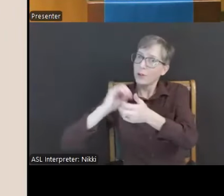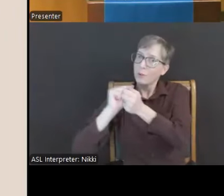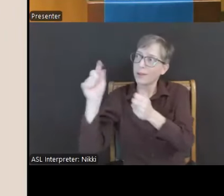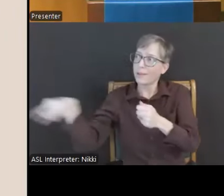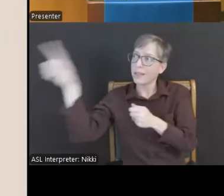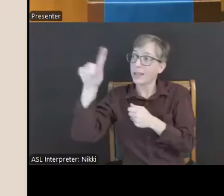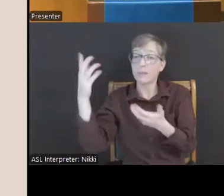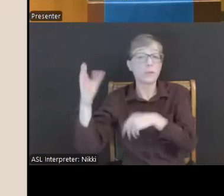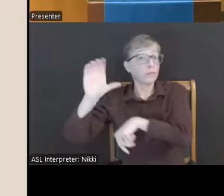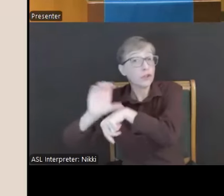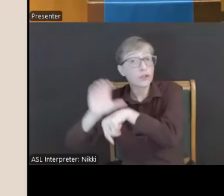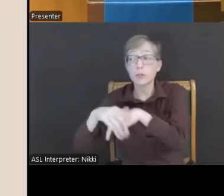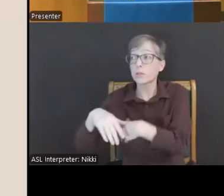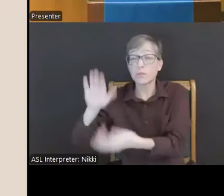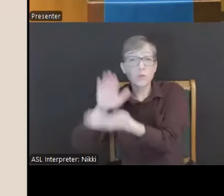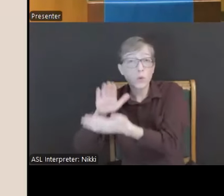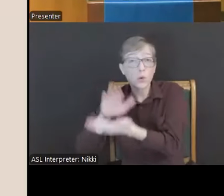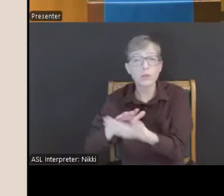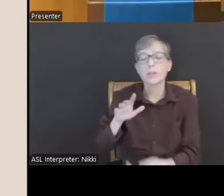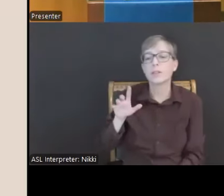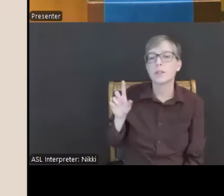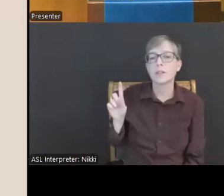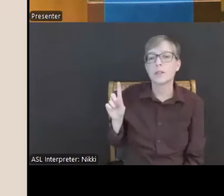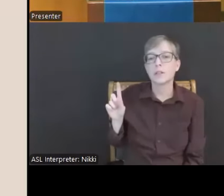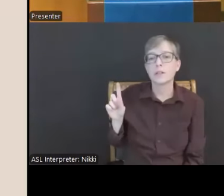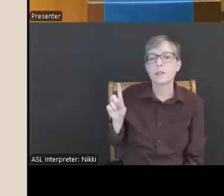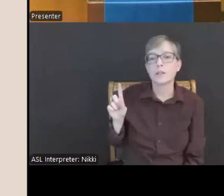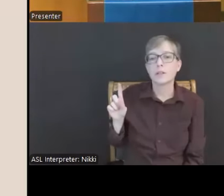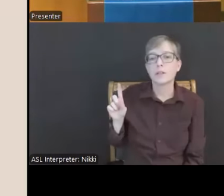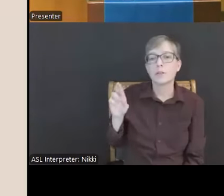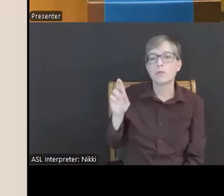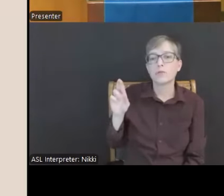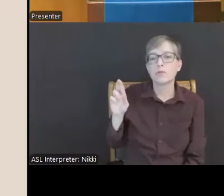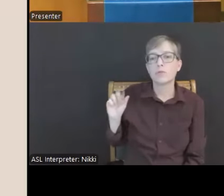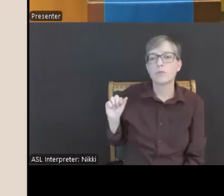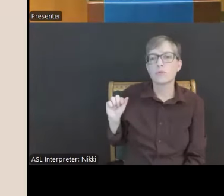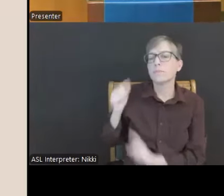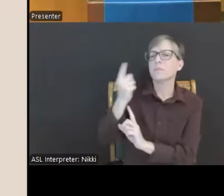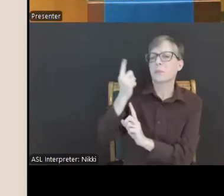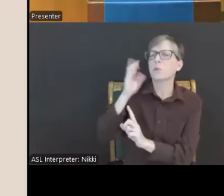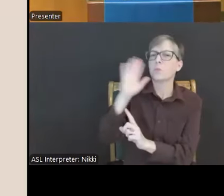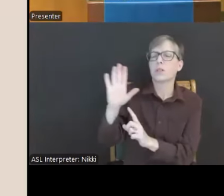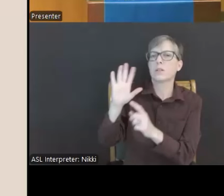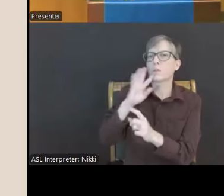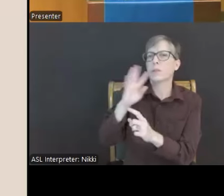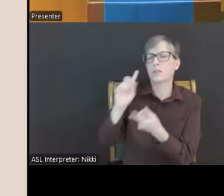draw will speak more to this um coming up using really inclusive language um making